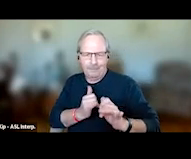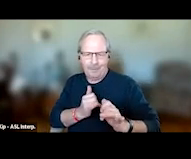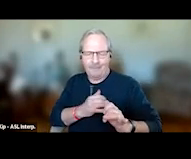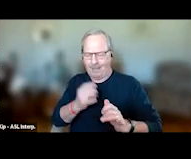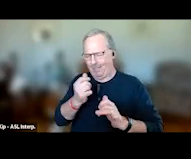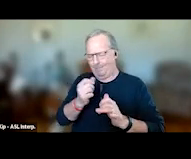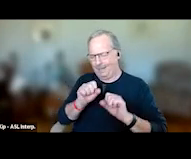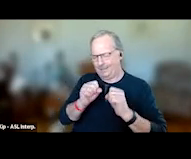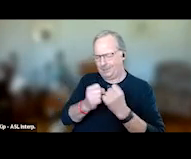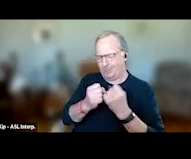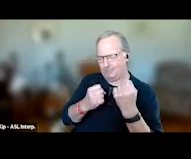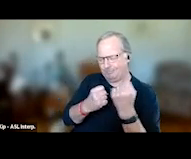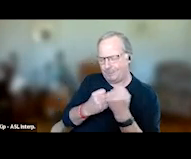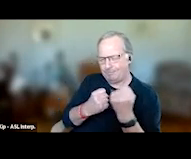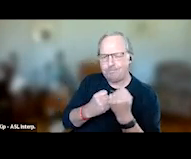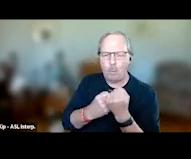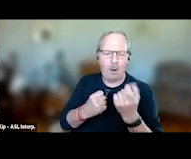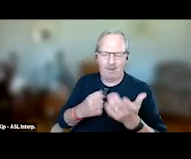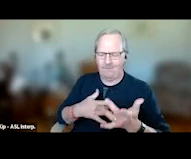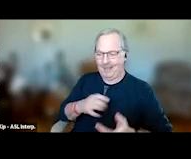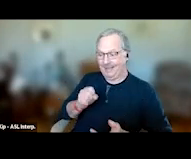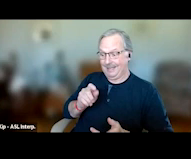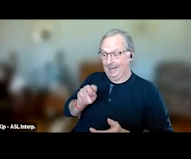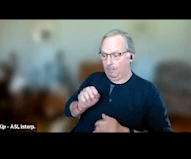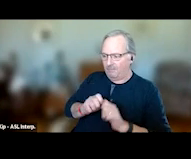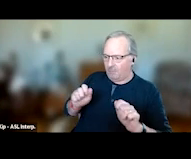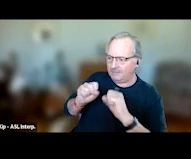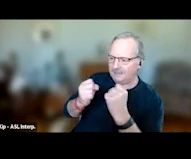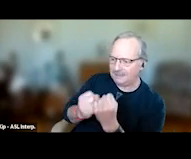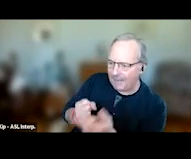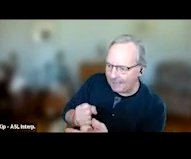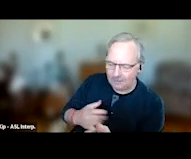feeling stigmatized by society or feeling crazy or broken or rejected.